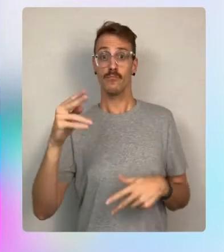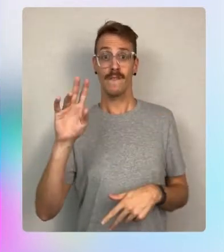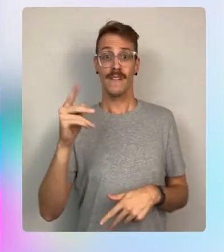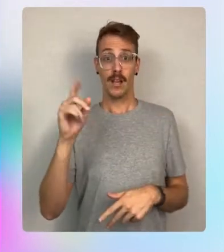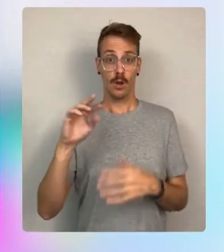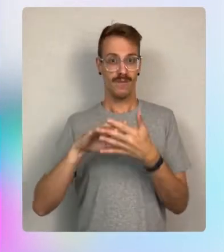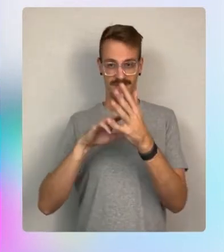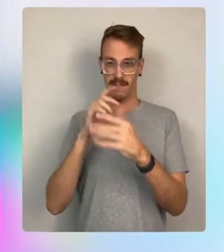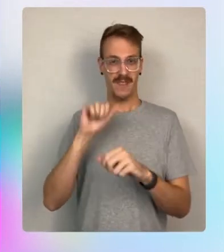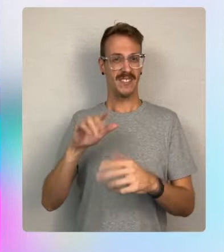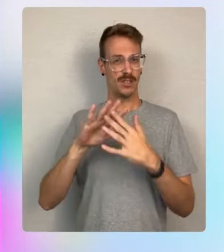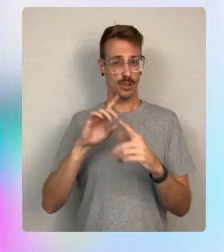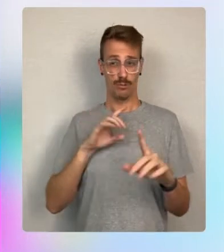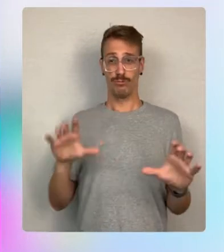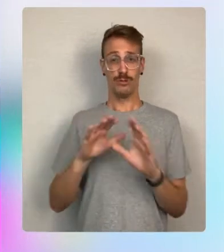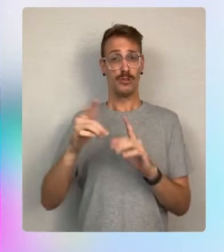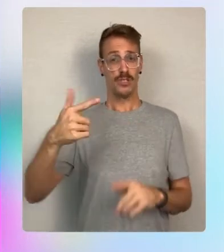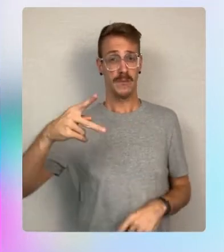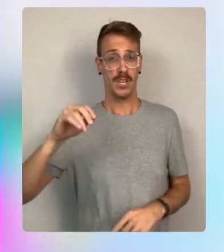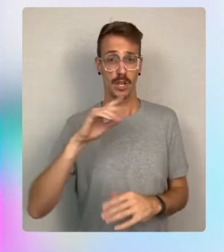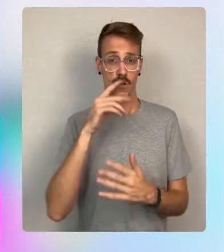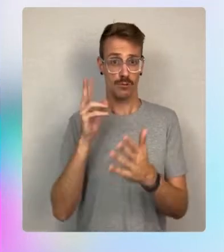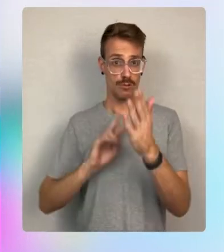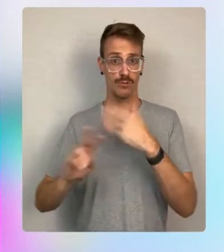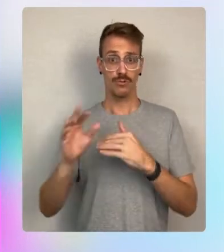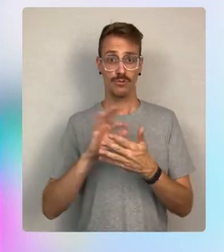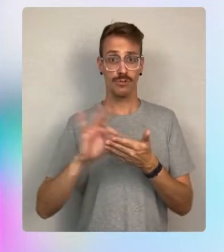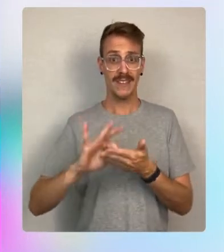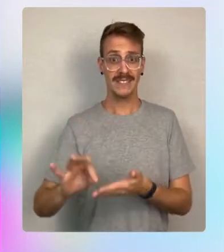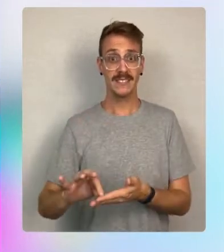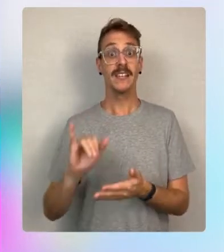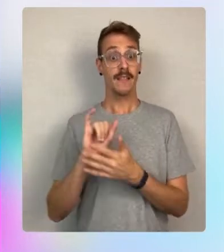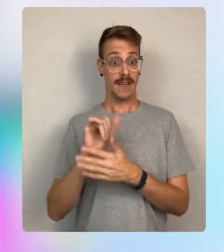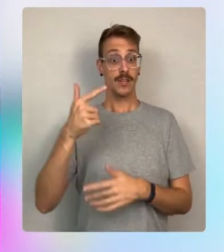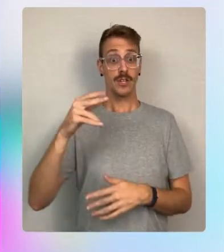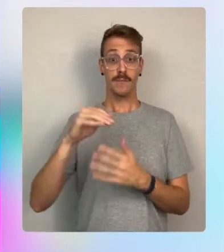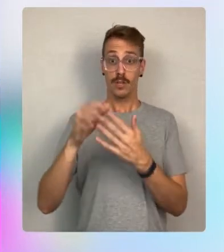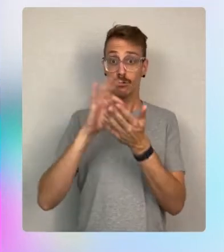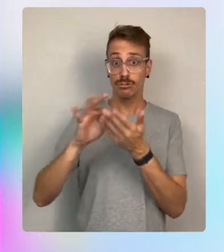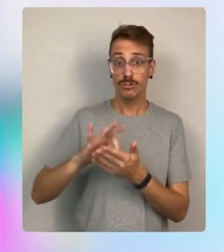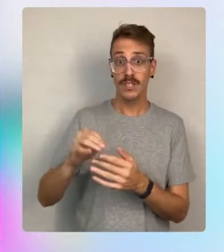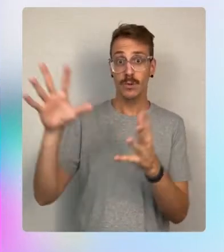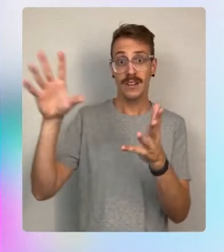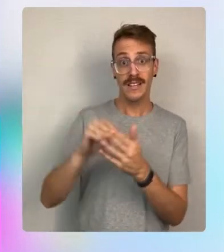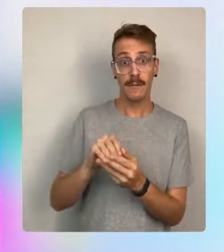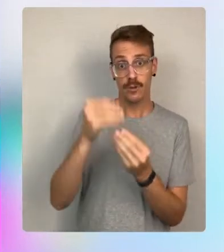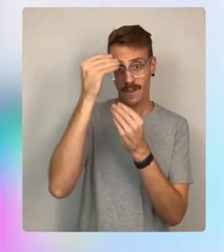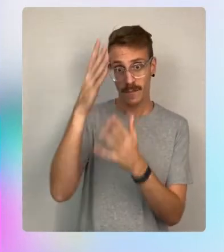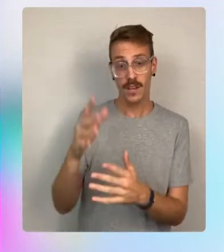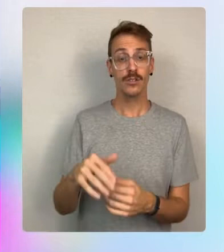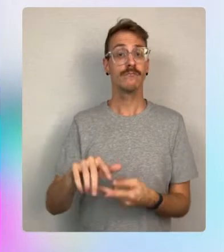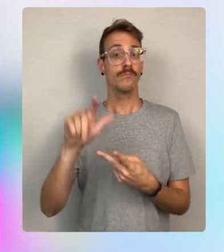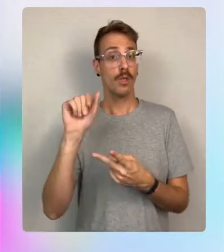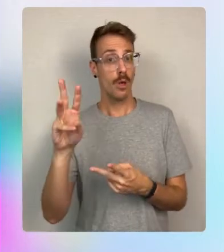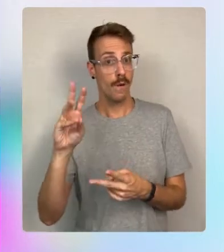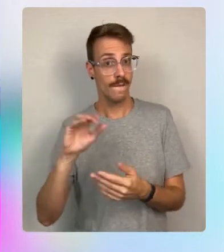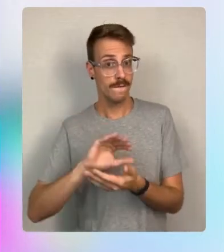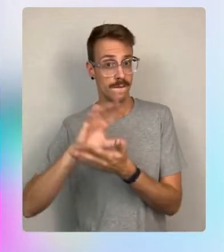the ability to perform GPU traces. A GPU trace captures detailed, low level information